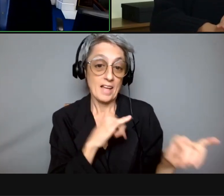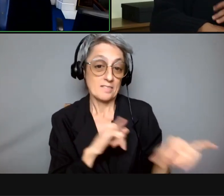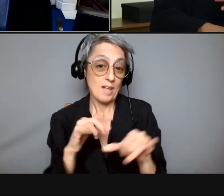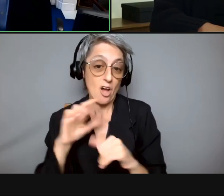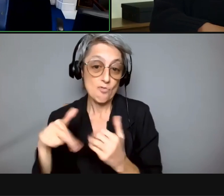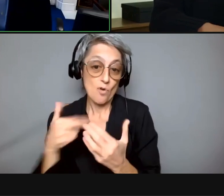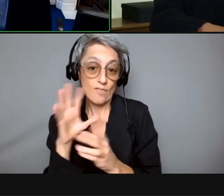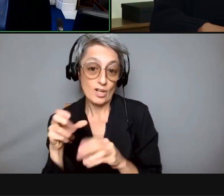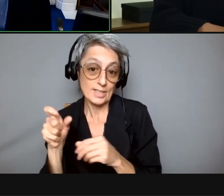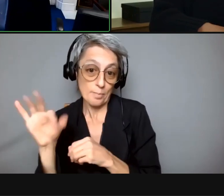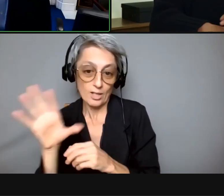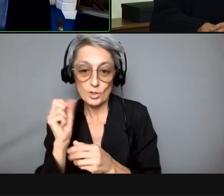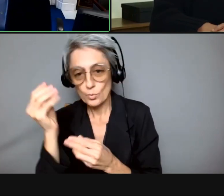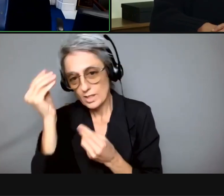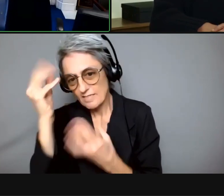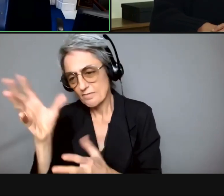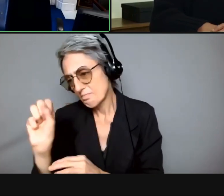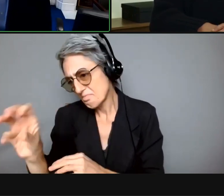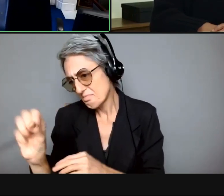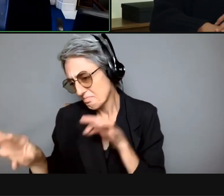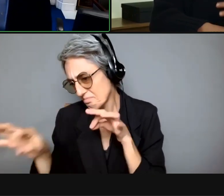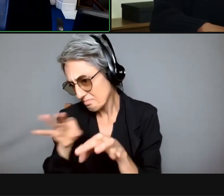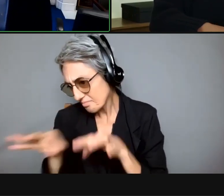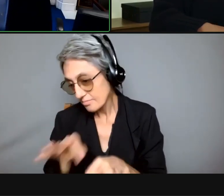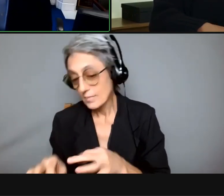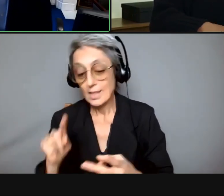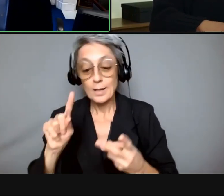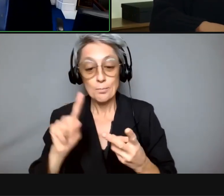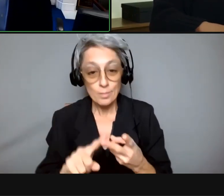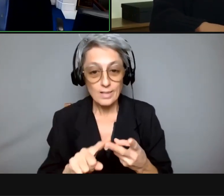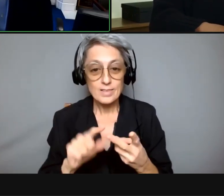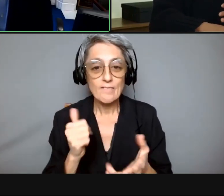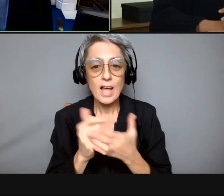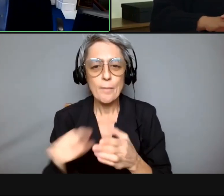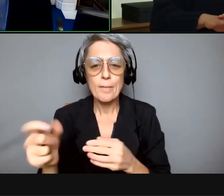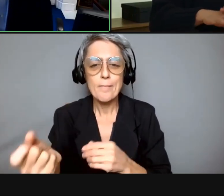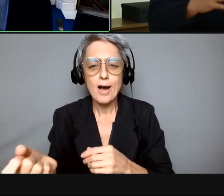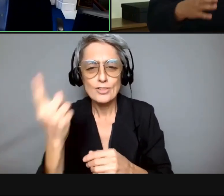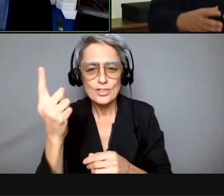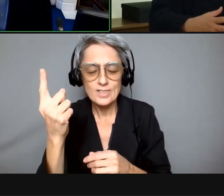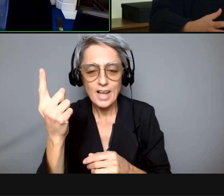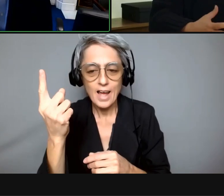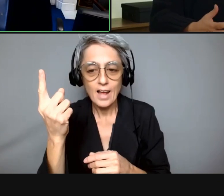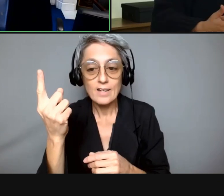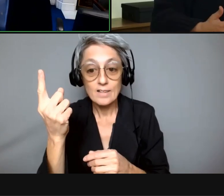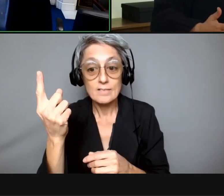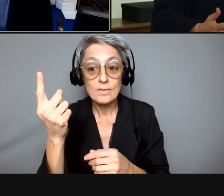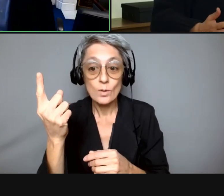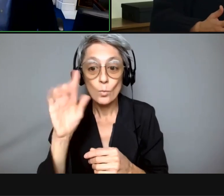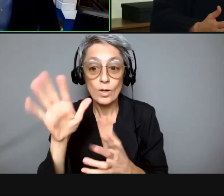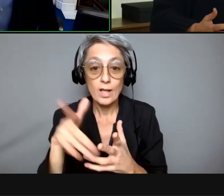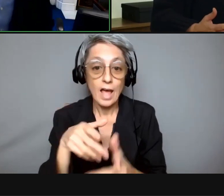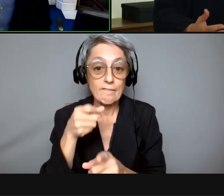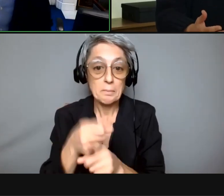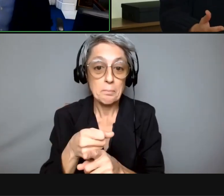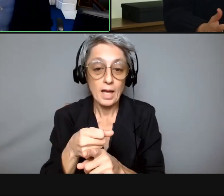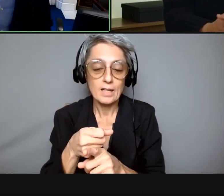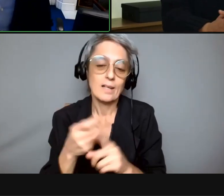and then also helping them understand the financial impact. And again, it's about payback, period. This is not a sunk cost.